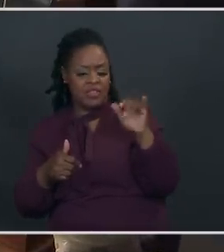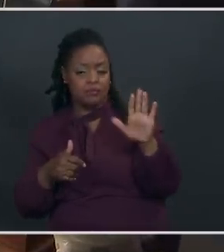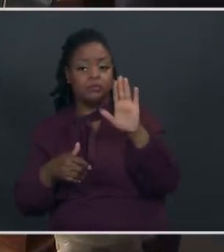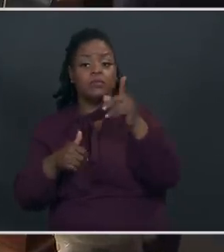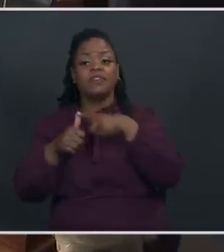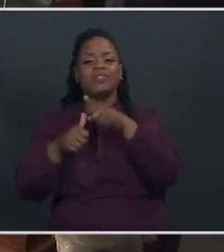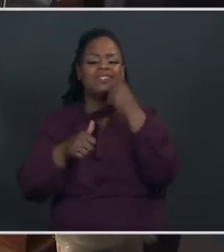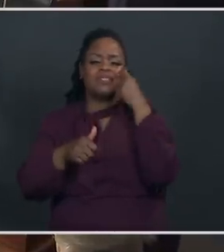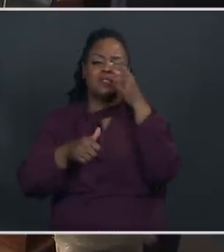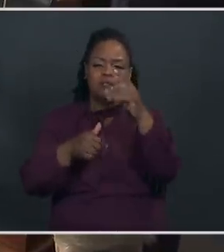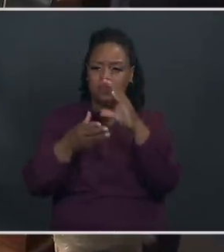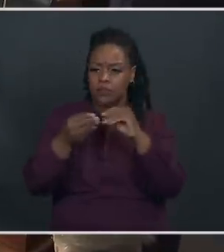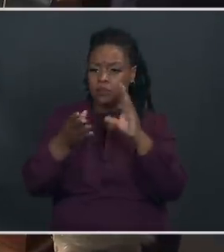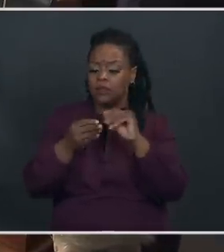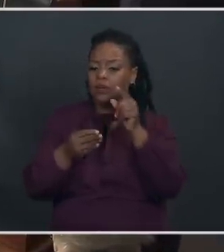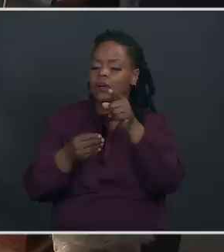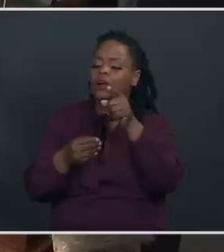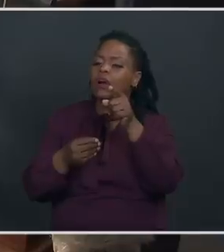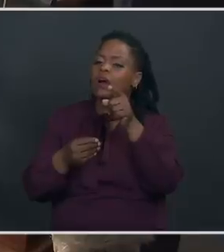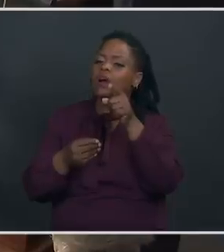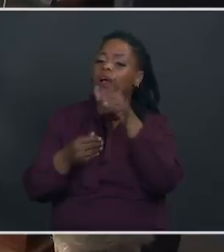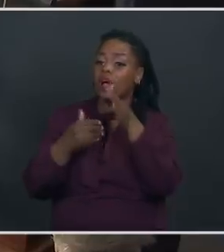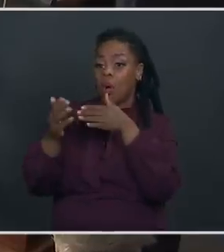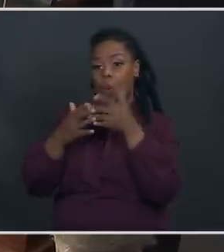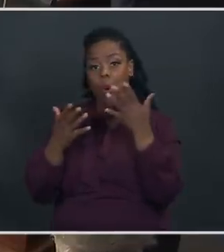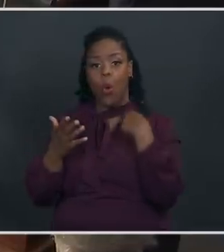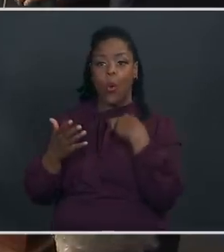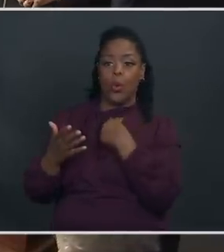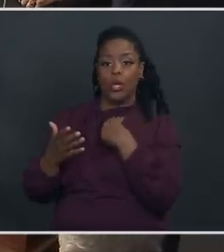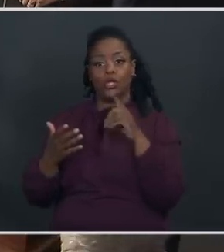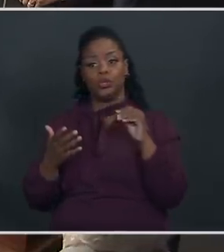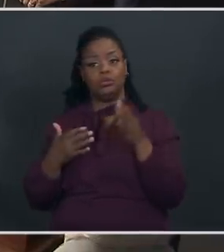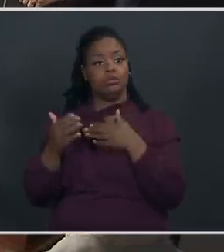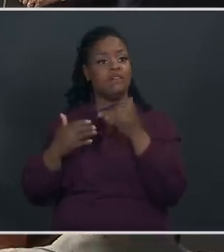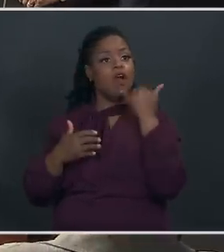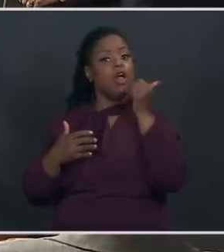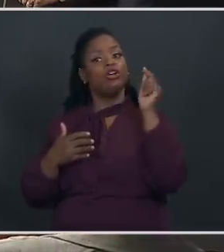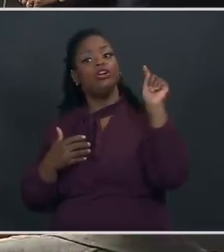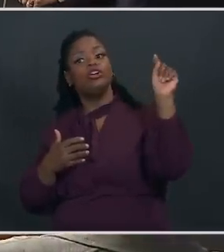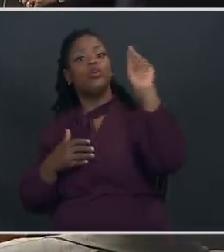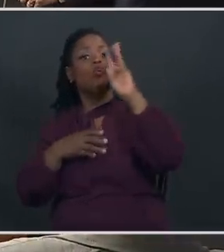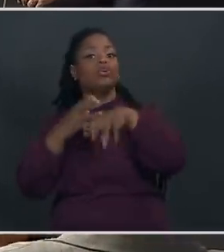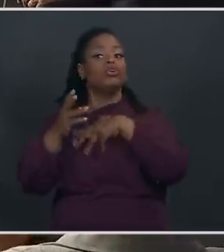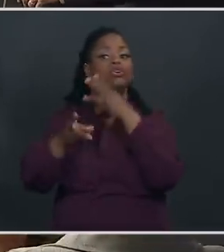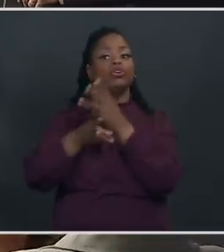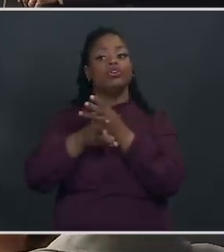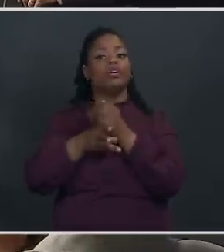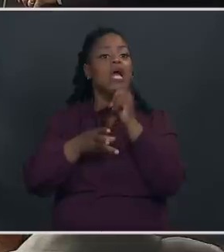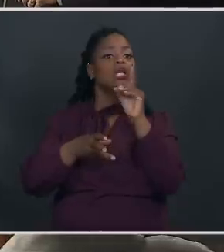what we do very much if the rest of the world doesn't do the same thing. But the U.S. has had a fairly rocky relationship